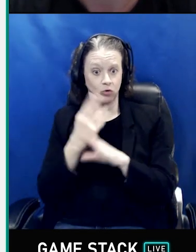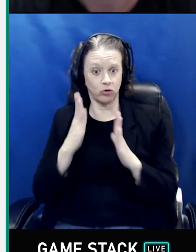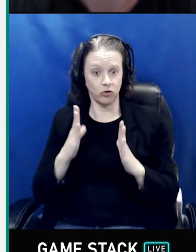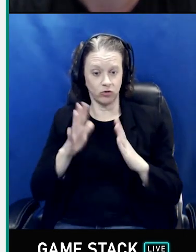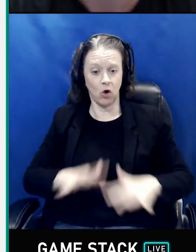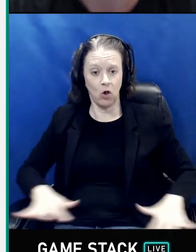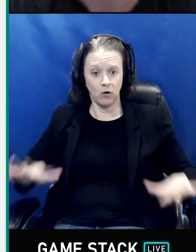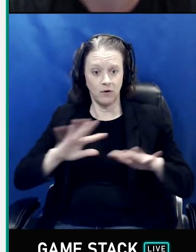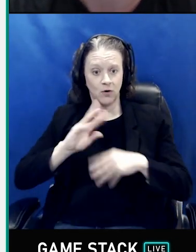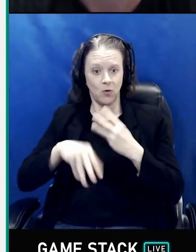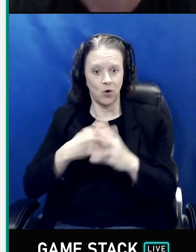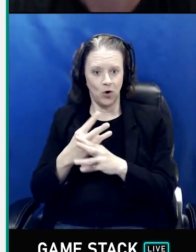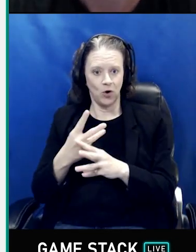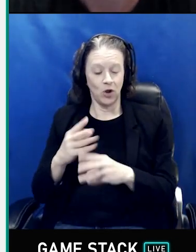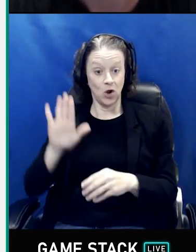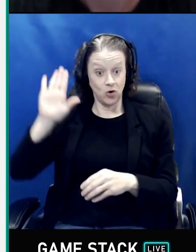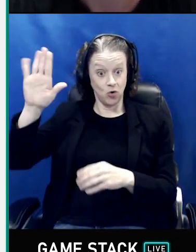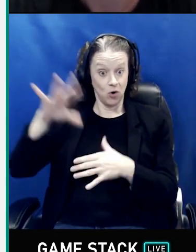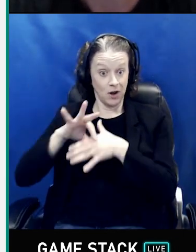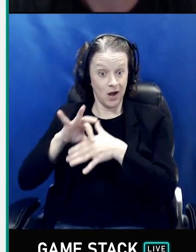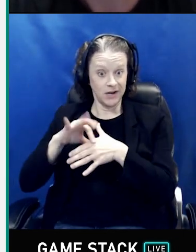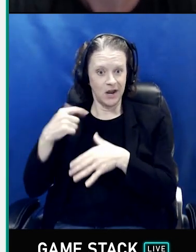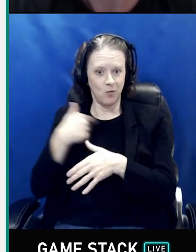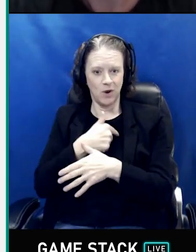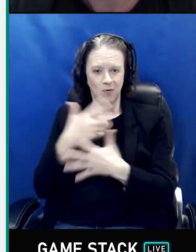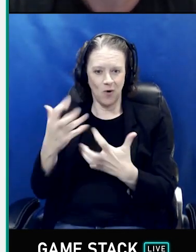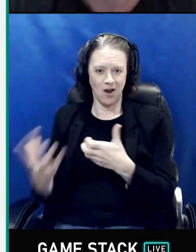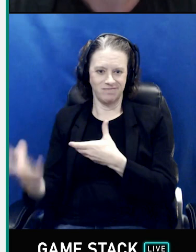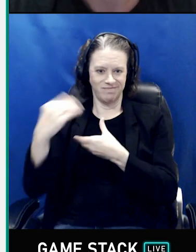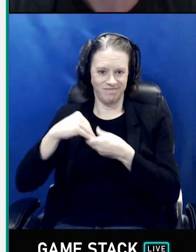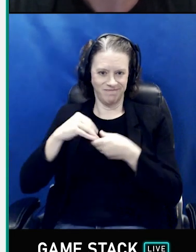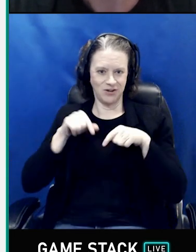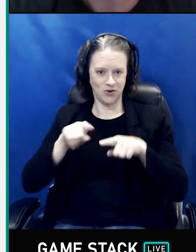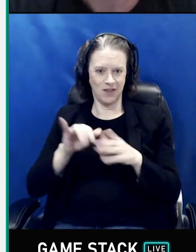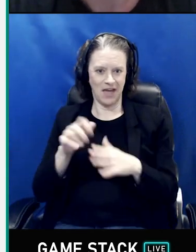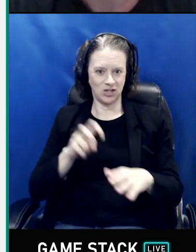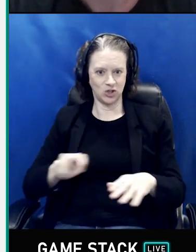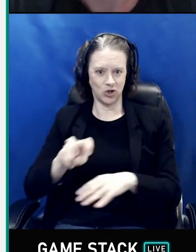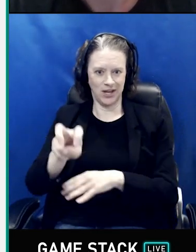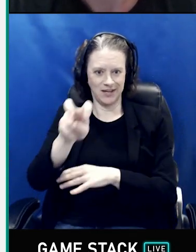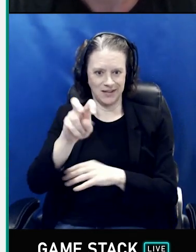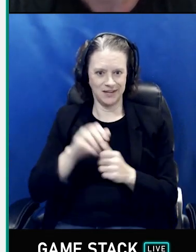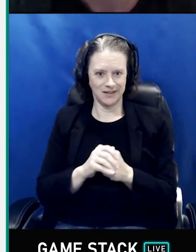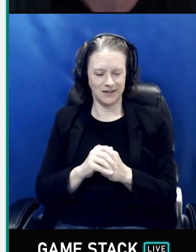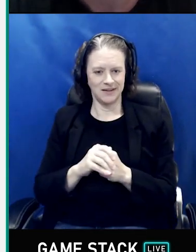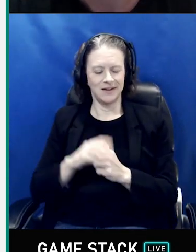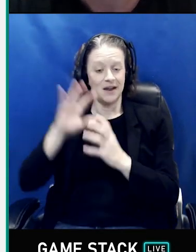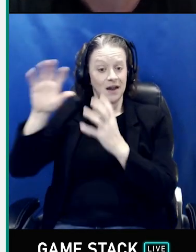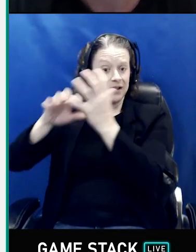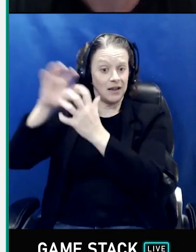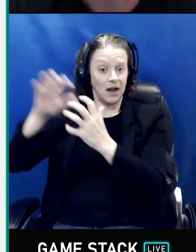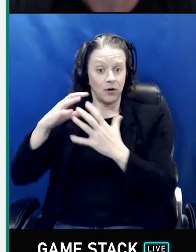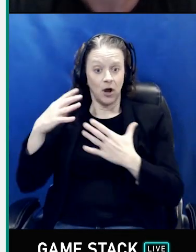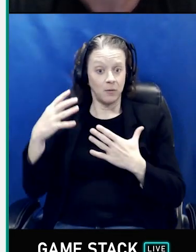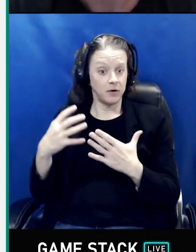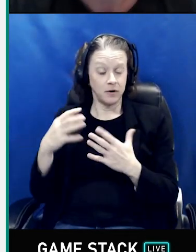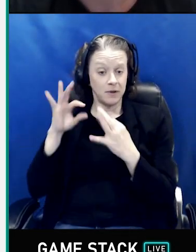your content with us on this journey. Cloud optimization enables you to take your titles and run